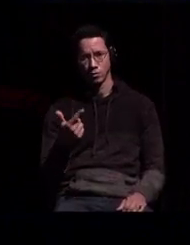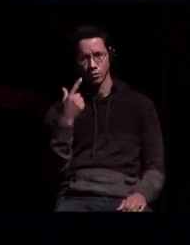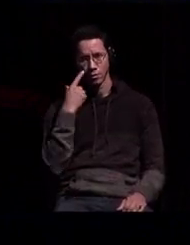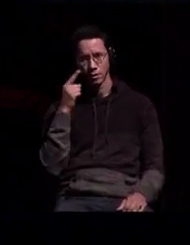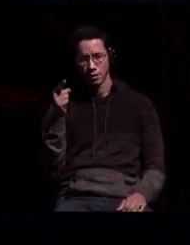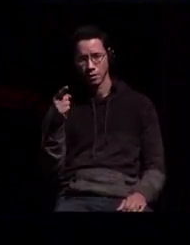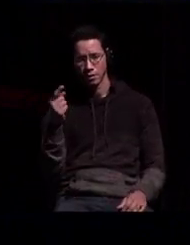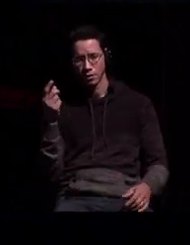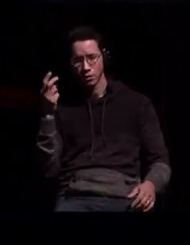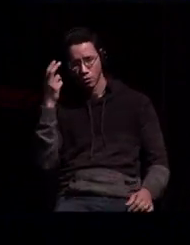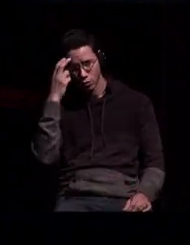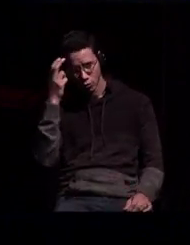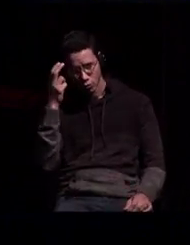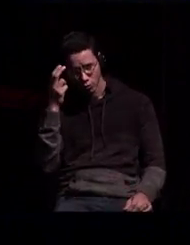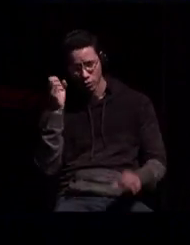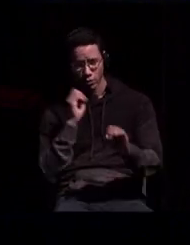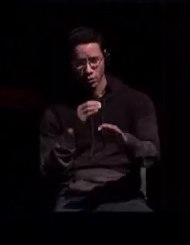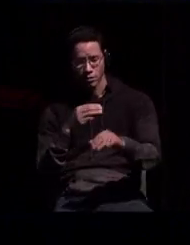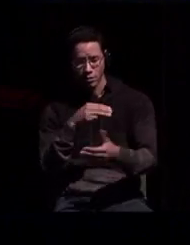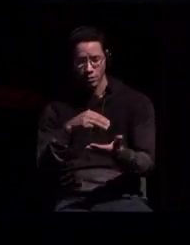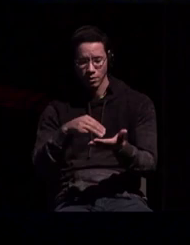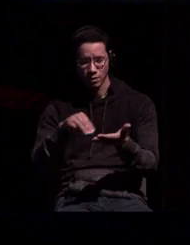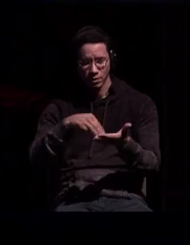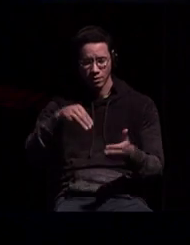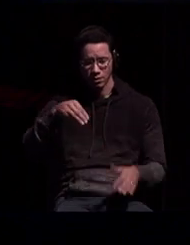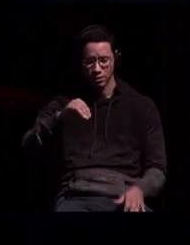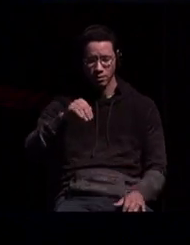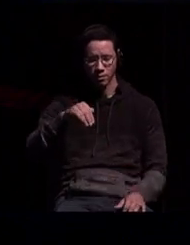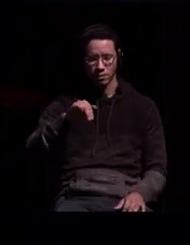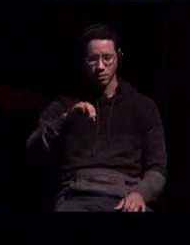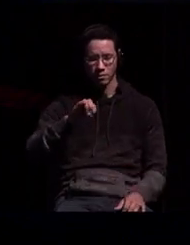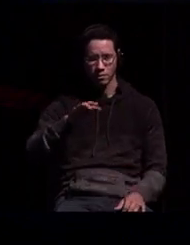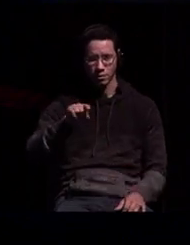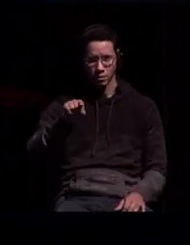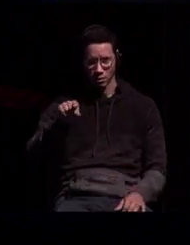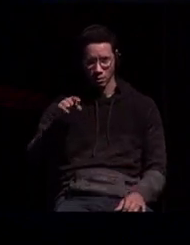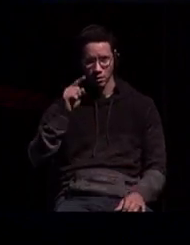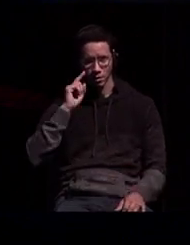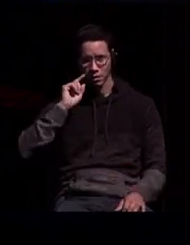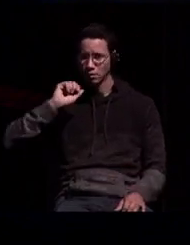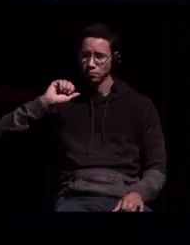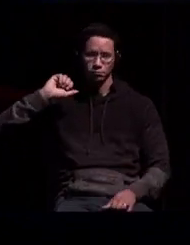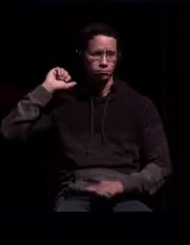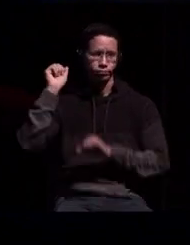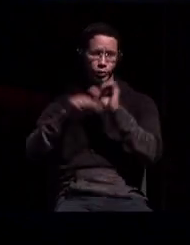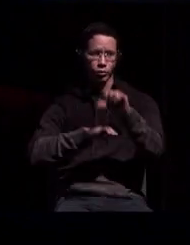said that since tourism arrived Gambia turned into a brothel. So this is very worrying that must be...